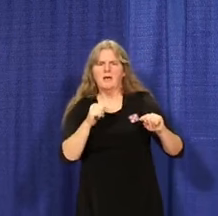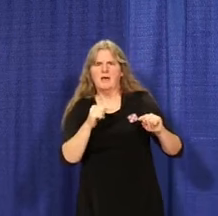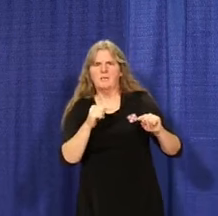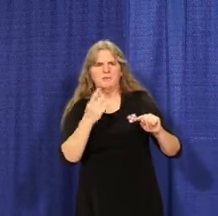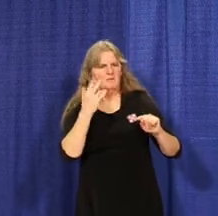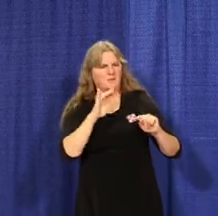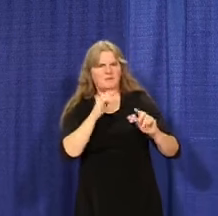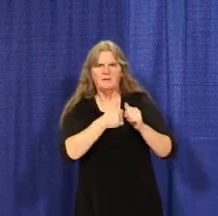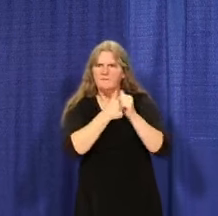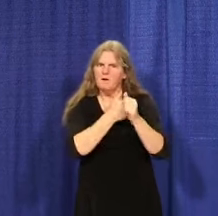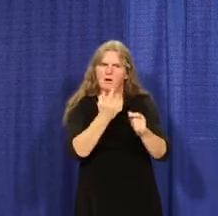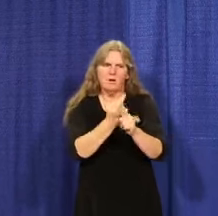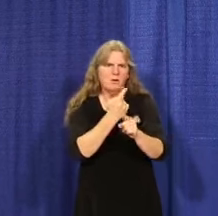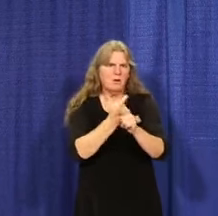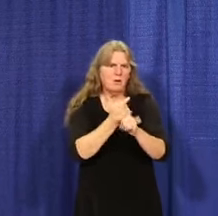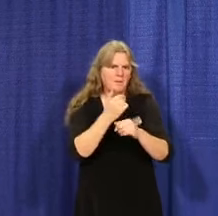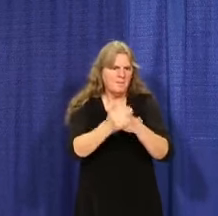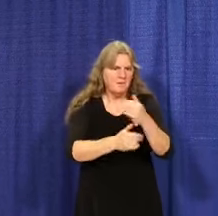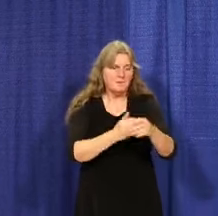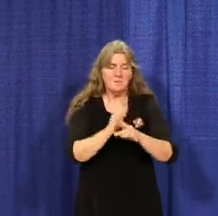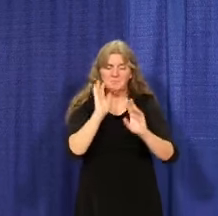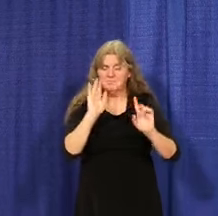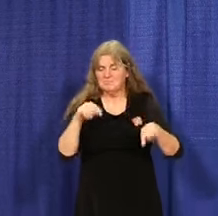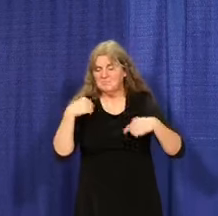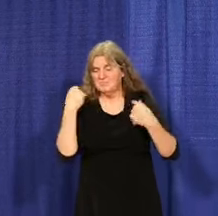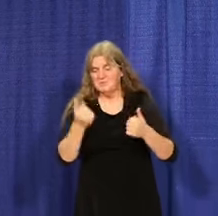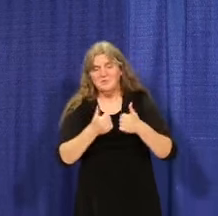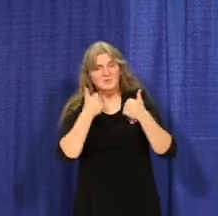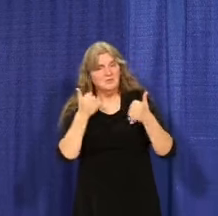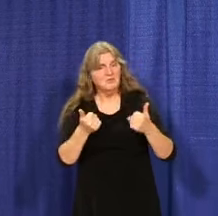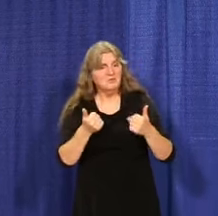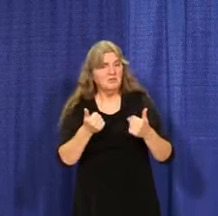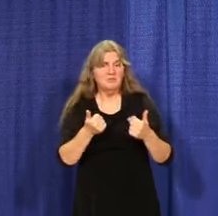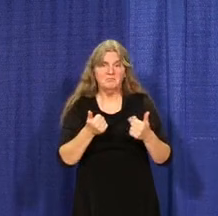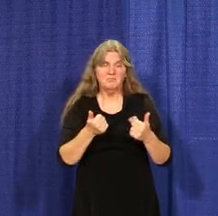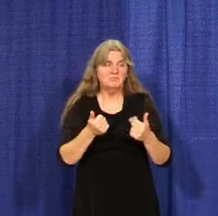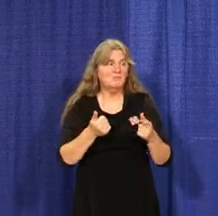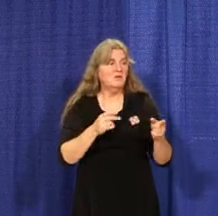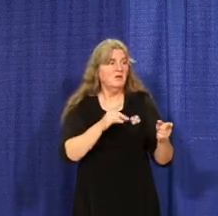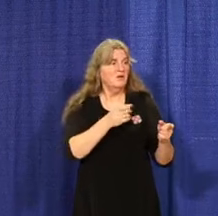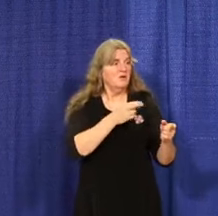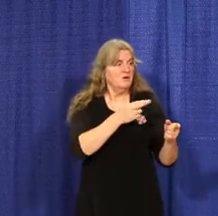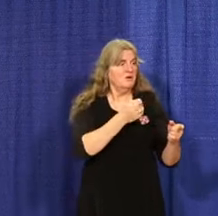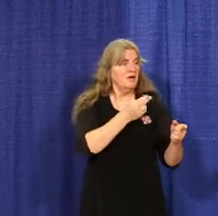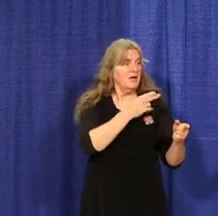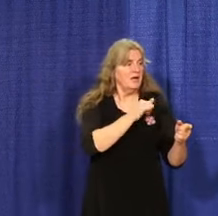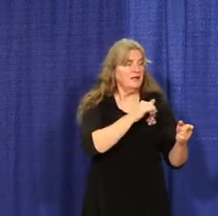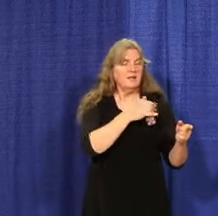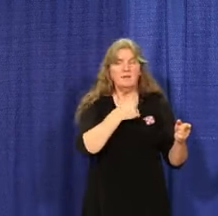So far, so good. We are very happy, Dr Hanley and I have been speaking quite a bit, for the month beforehand